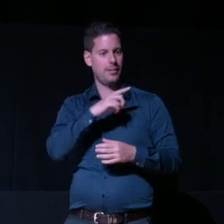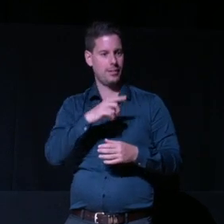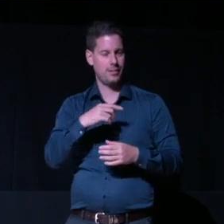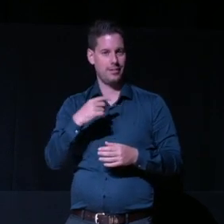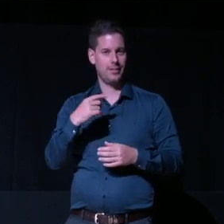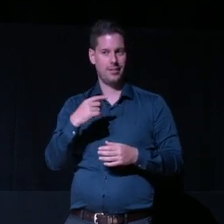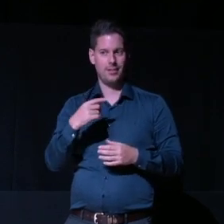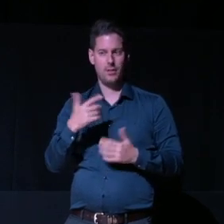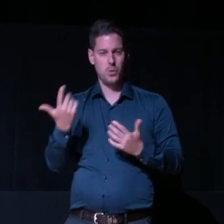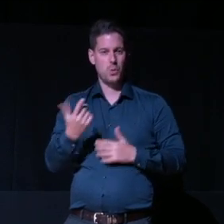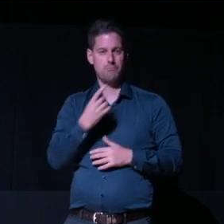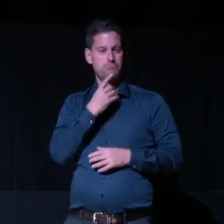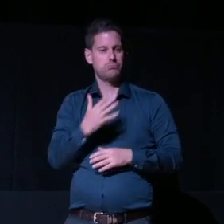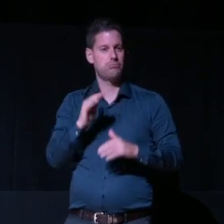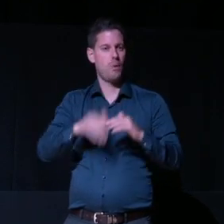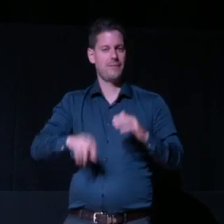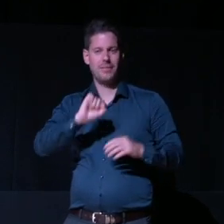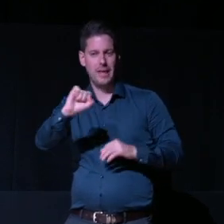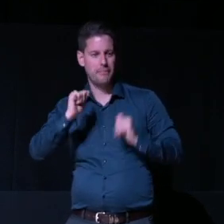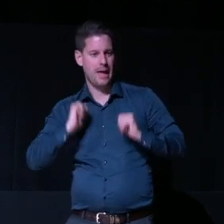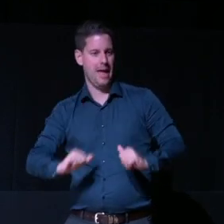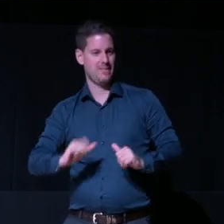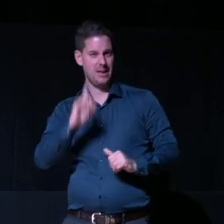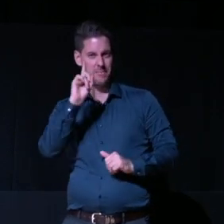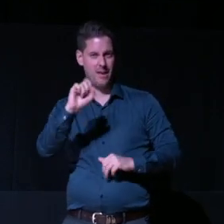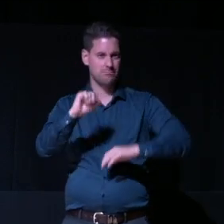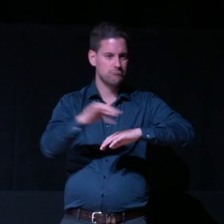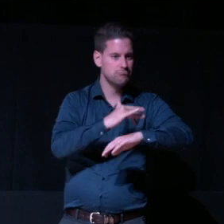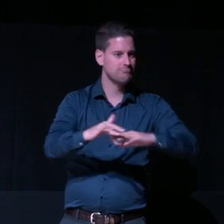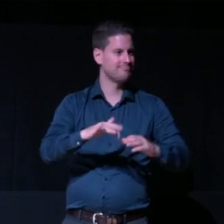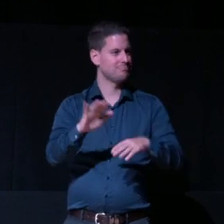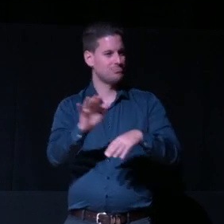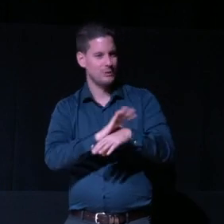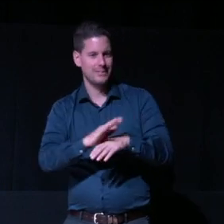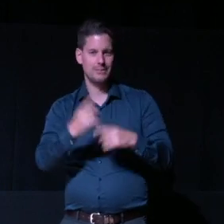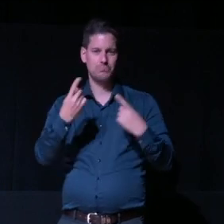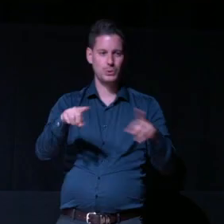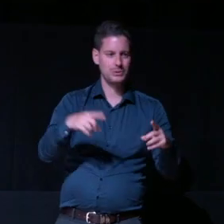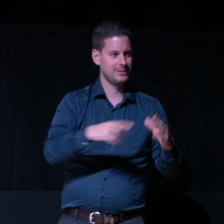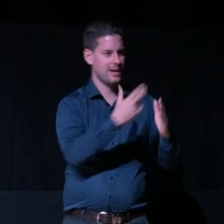favour for a variety of reasons but whose art may well still be considered valuable. Where do we draw the line